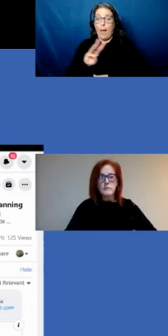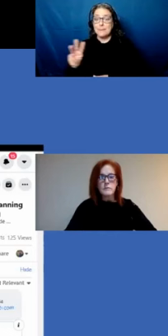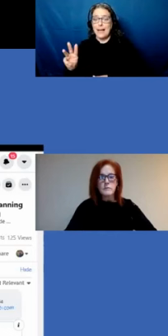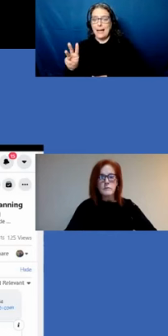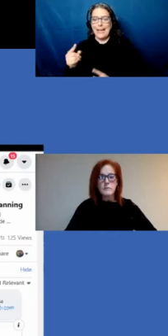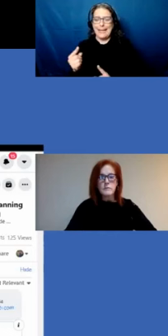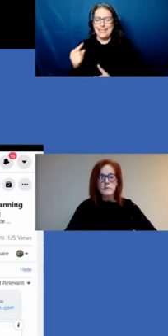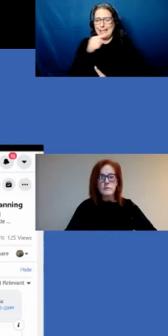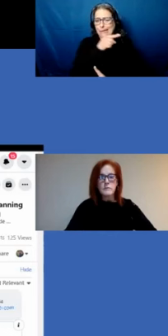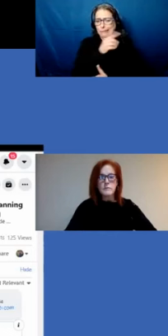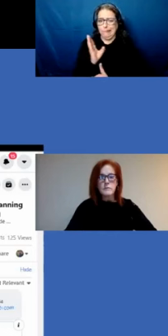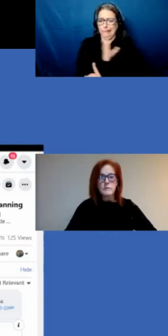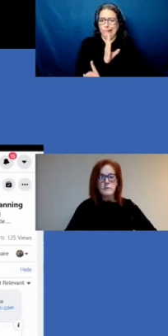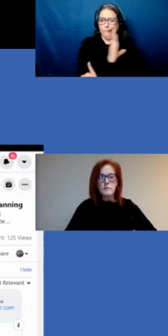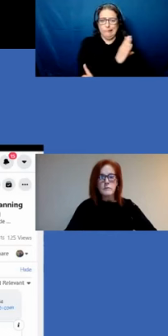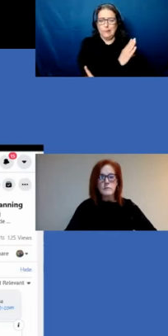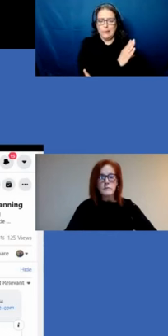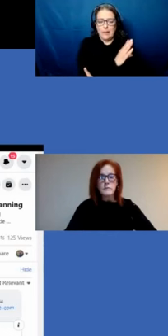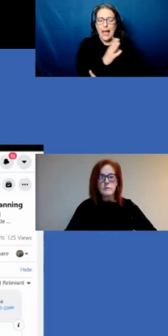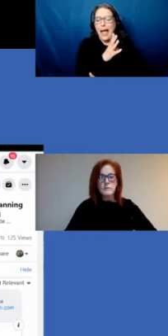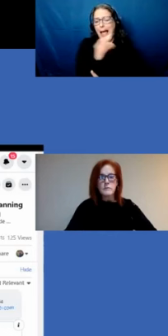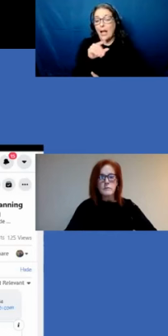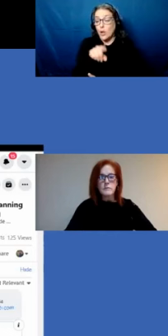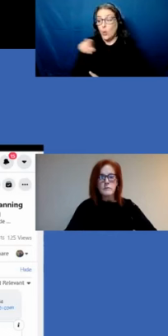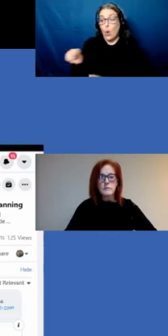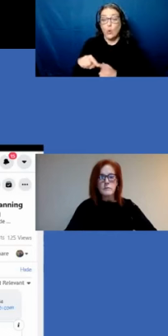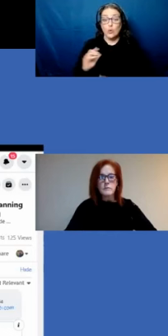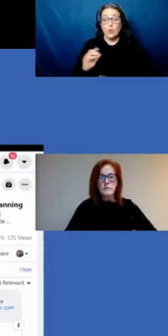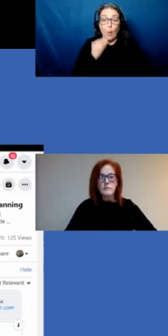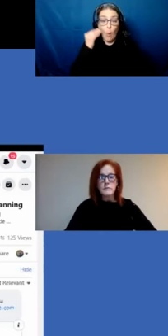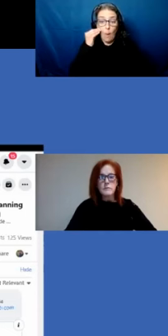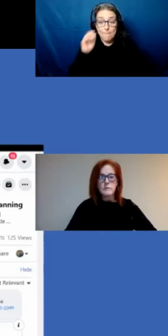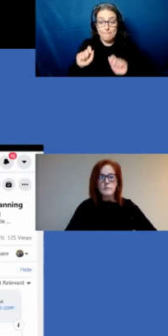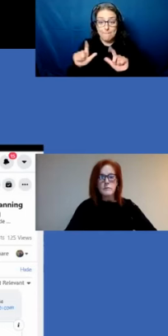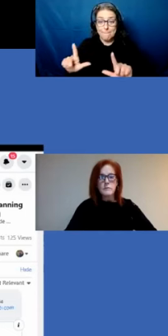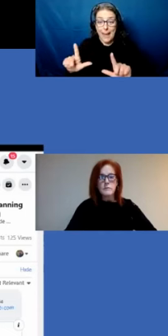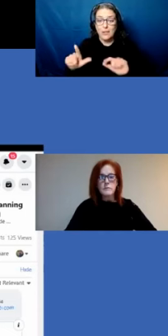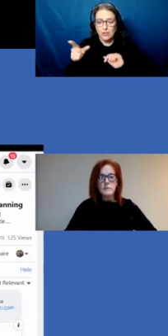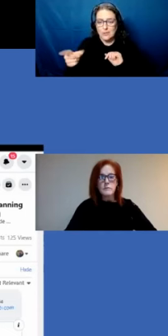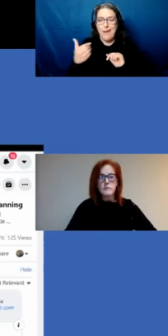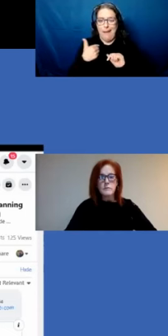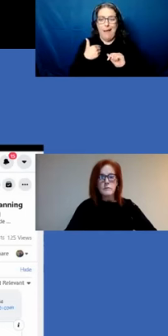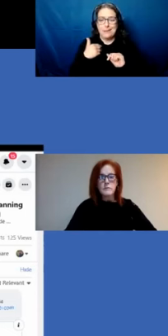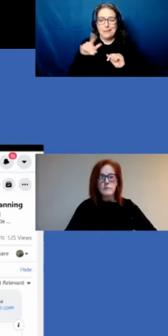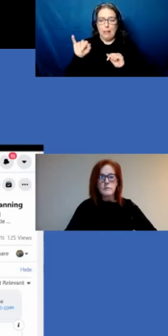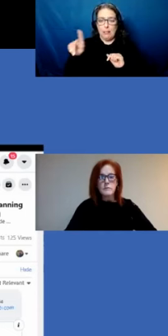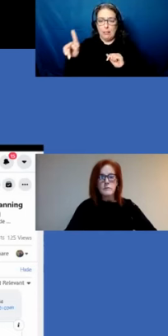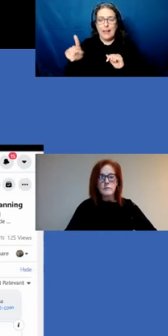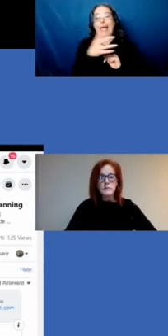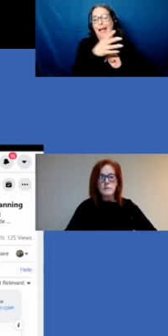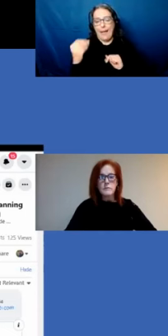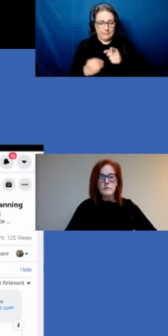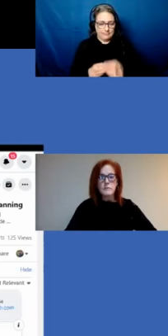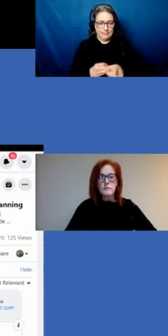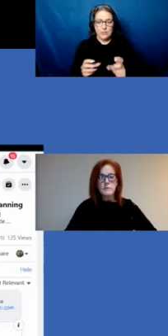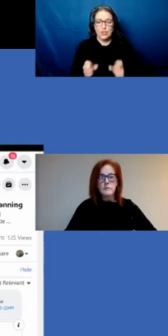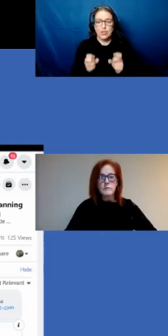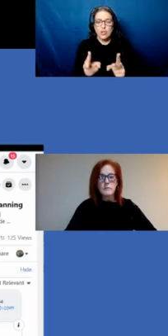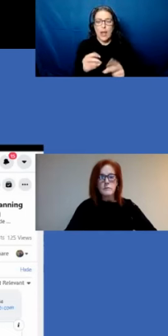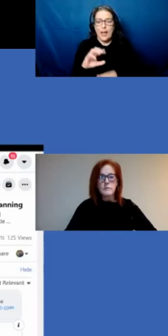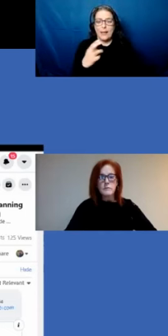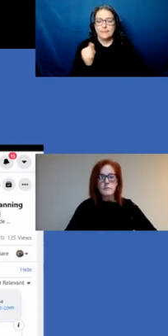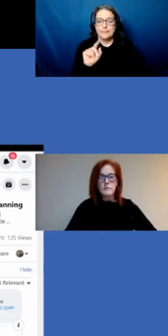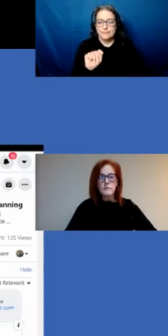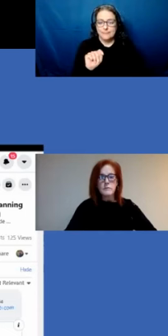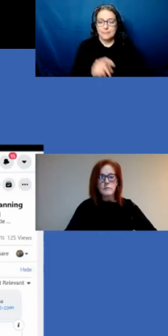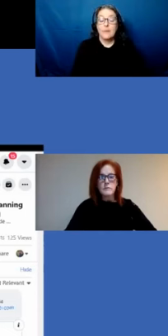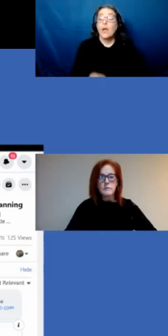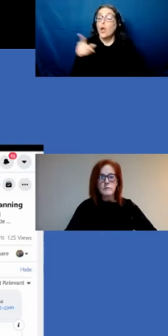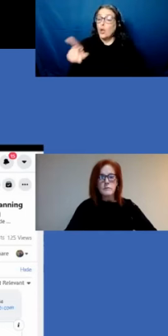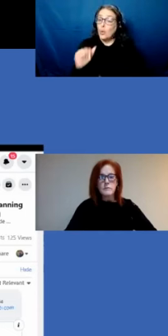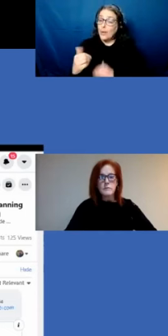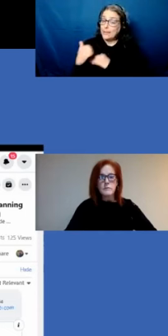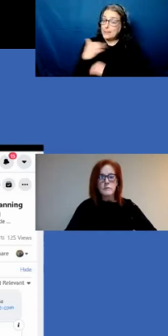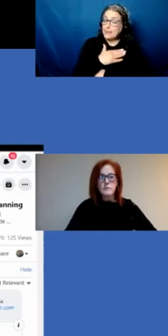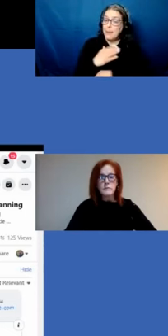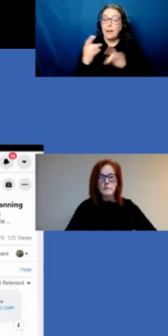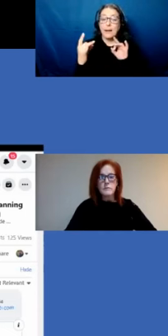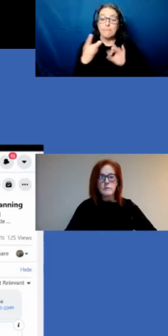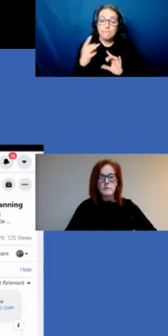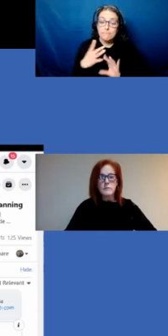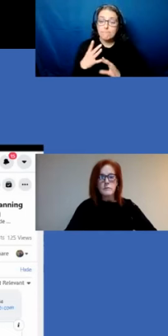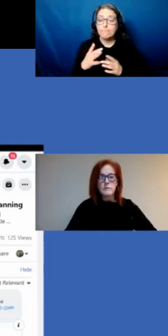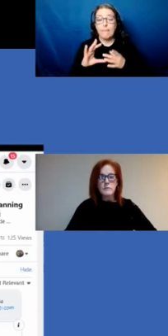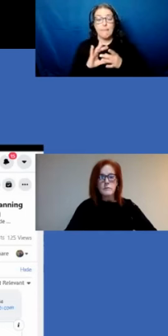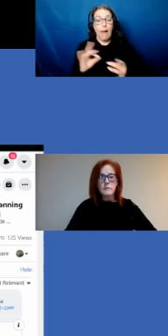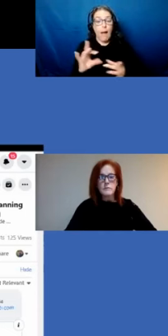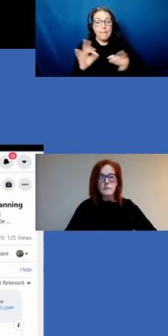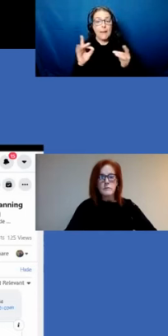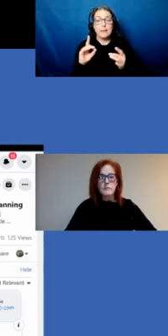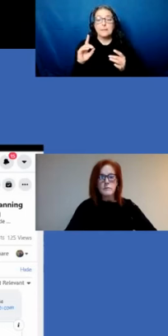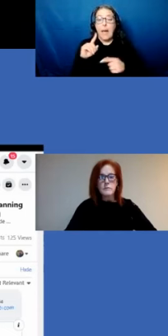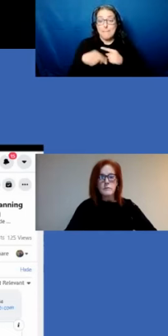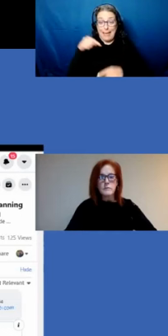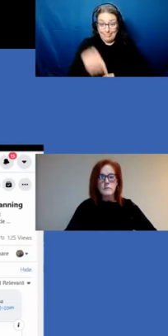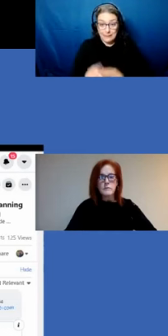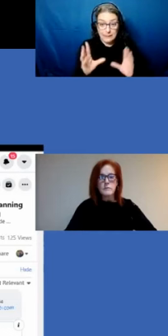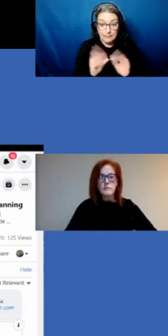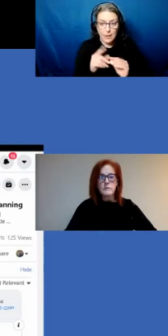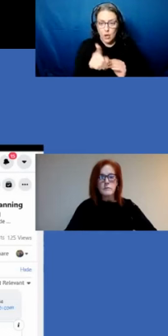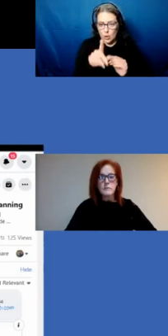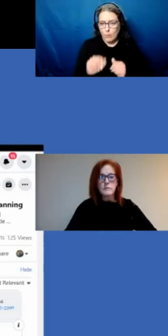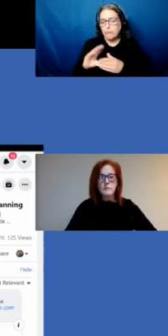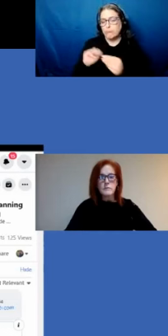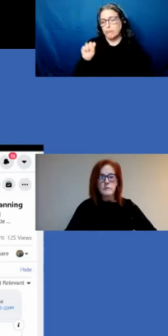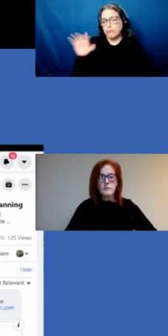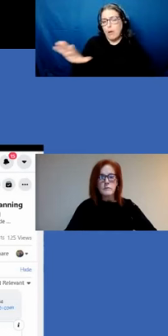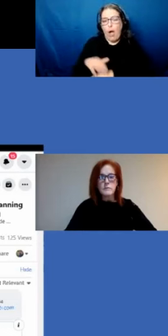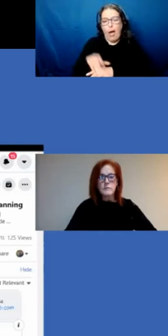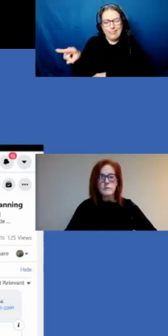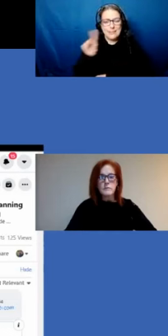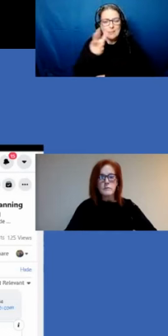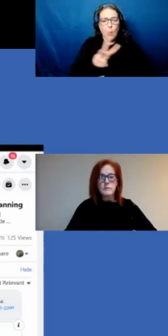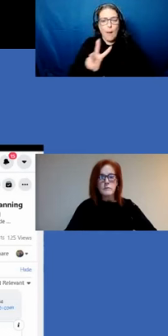An anonymous attendee asks what does one report properties that perhaps need to be demolished. You can use the city's app, the Omaha mobile app. I'm making sure that that is the correct name on the app.